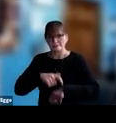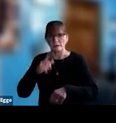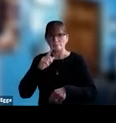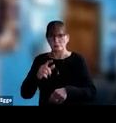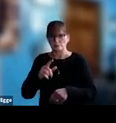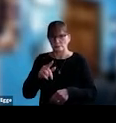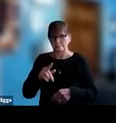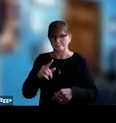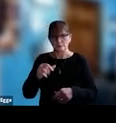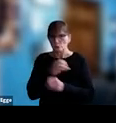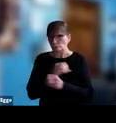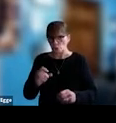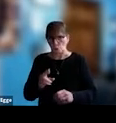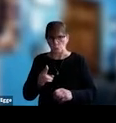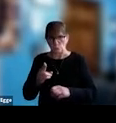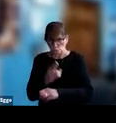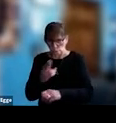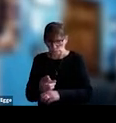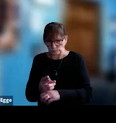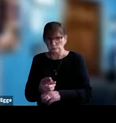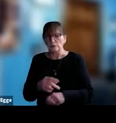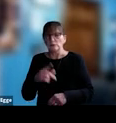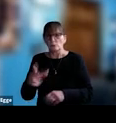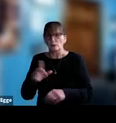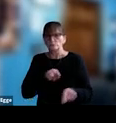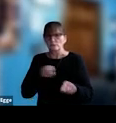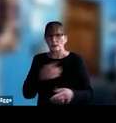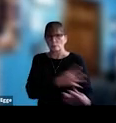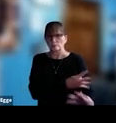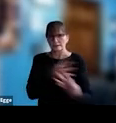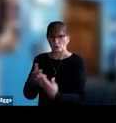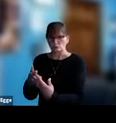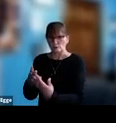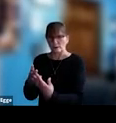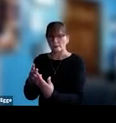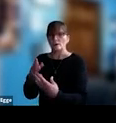or periods of non-use while she was incarcerated, which we all know those records